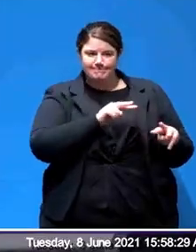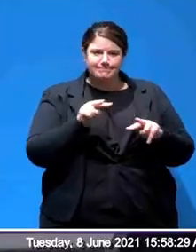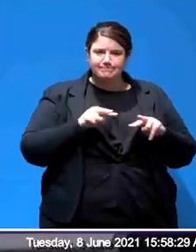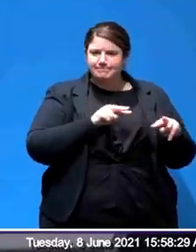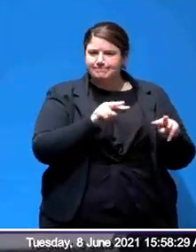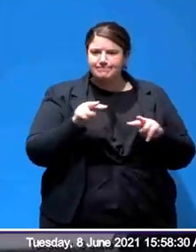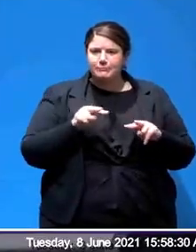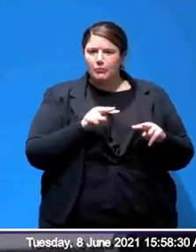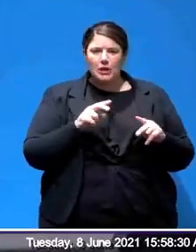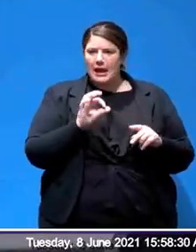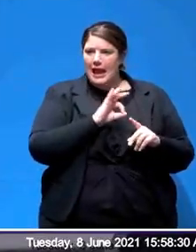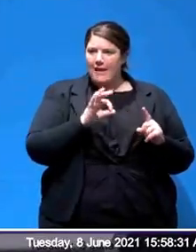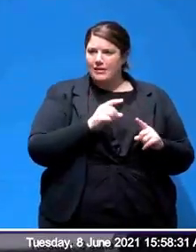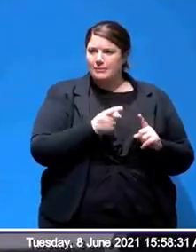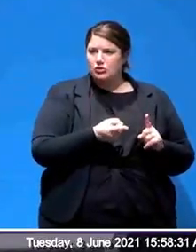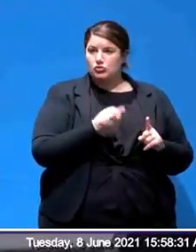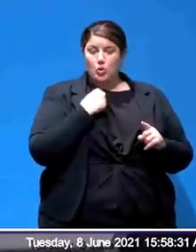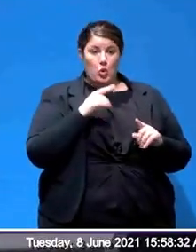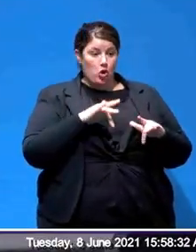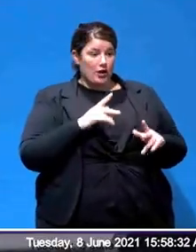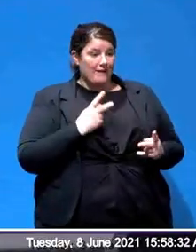but hadn't specifically been to N Street to look at these things.